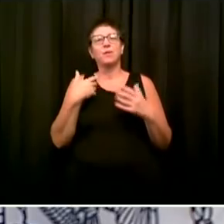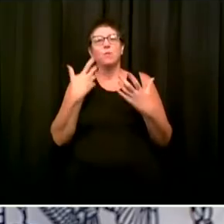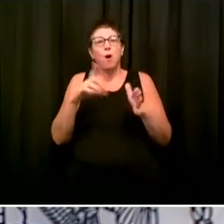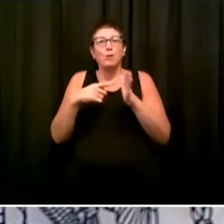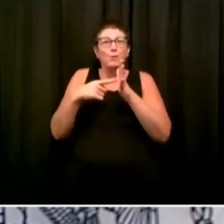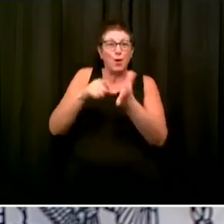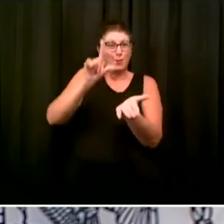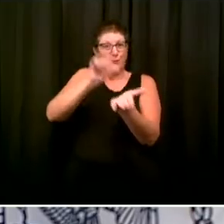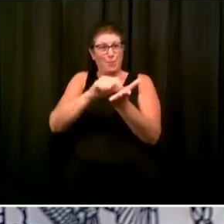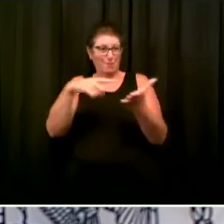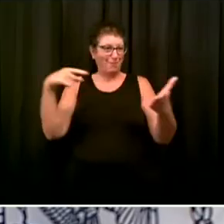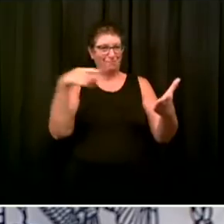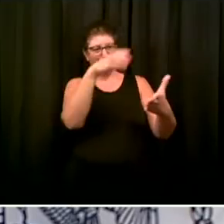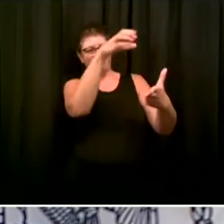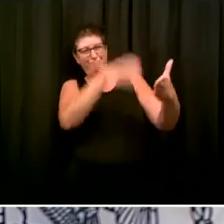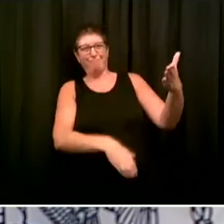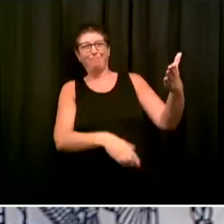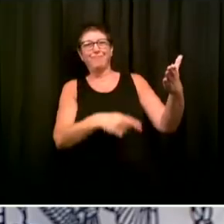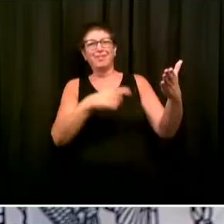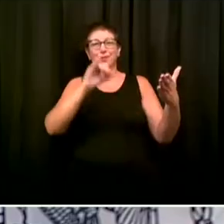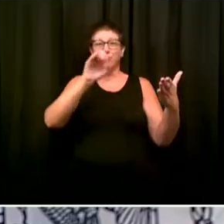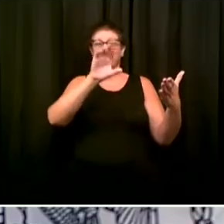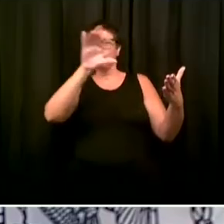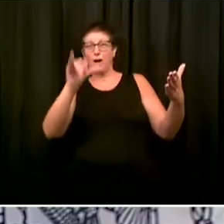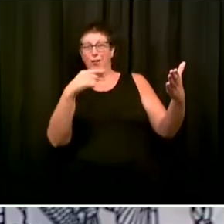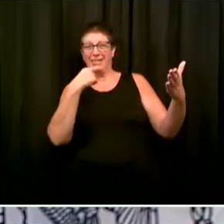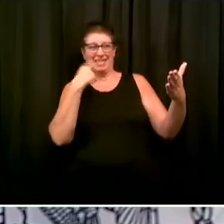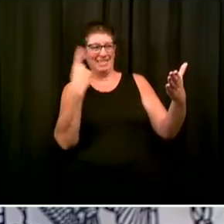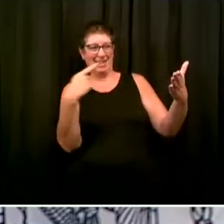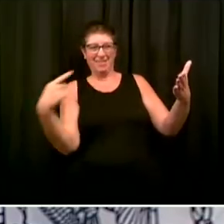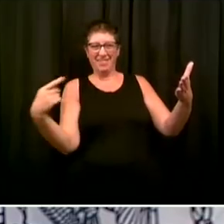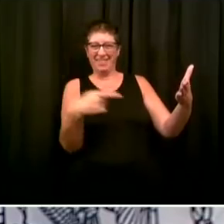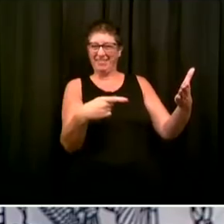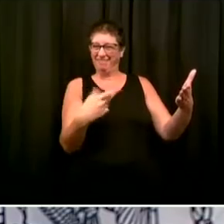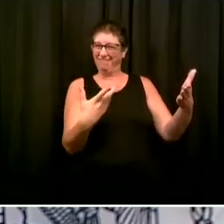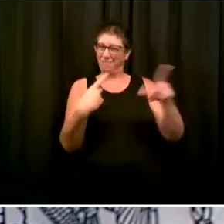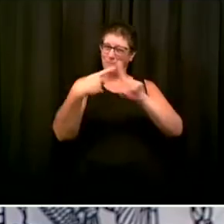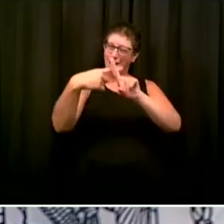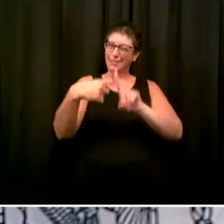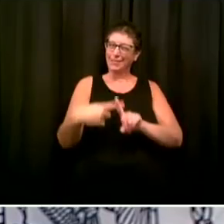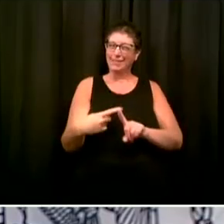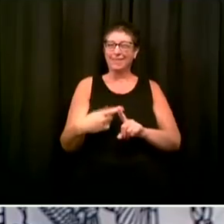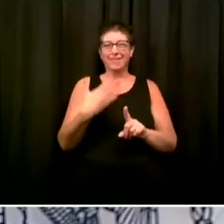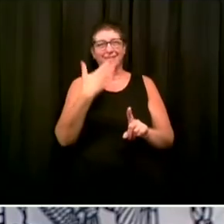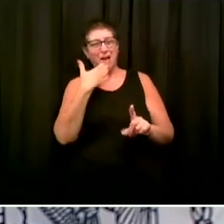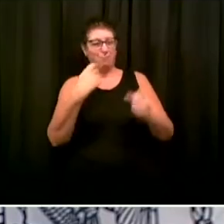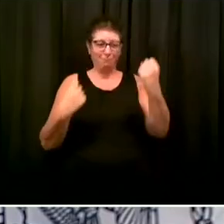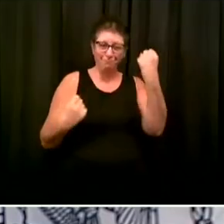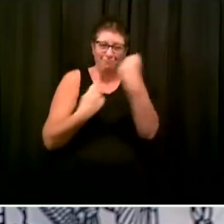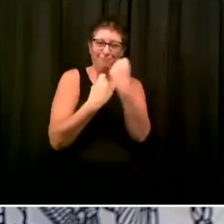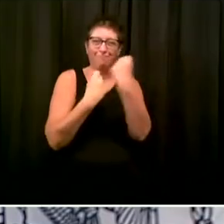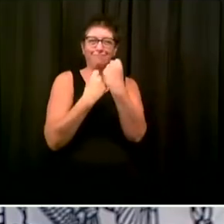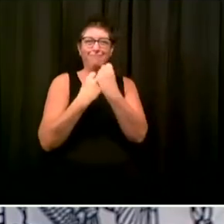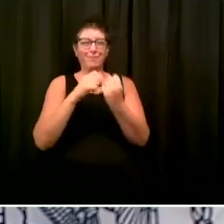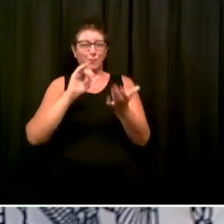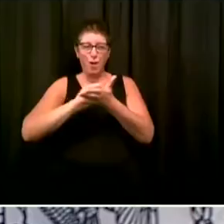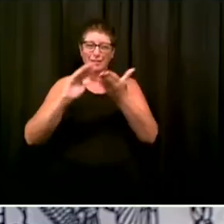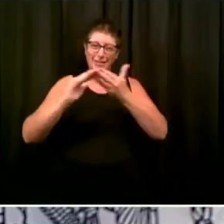SEINFELD BECAUSE IT REALLY SPEAKS TO SO MANY NEW YORKERS THAT WE KNOW WHAT IS TO